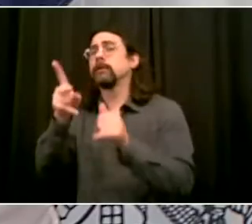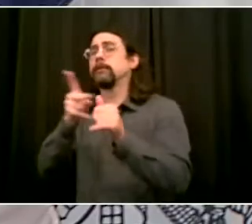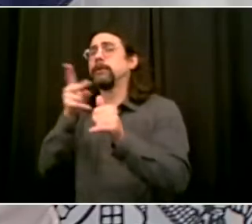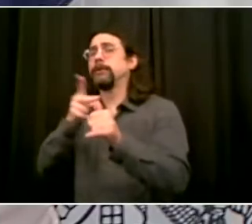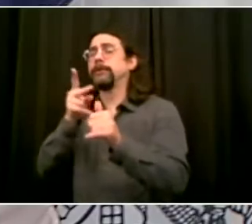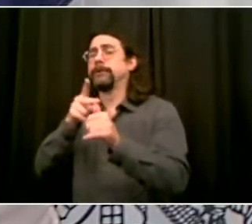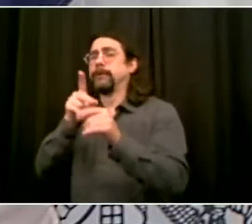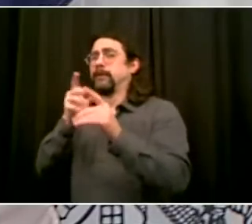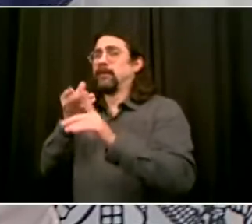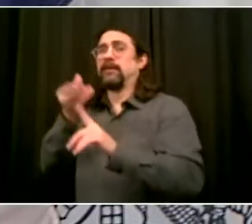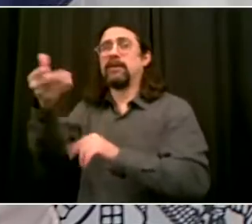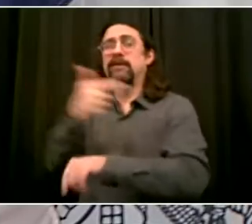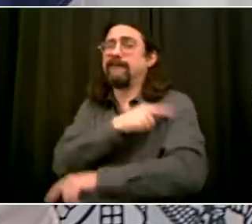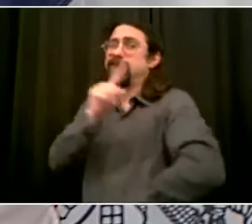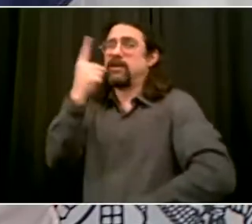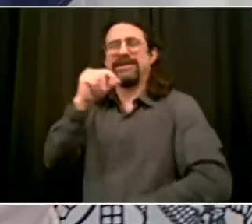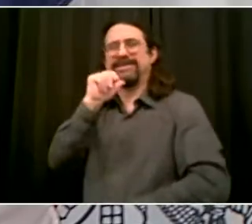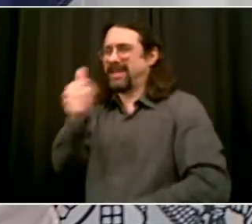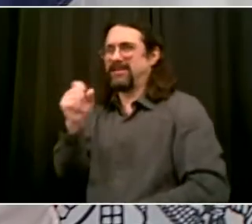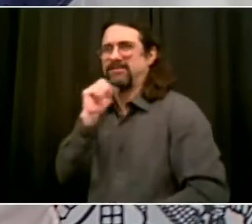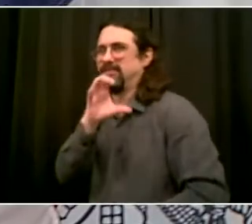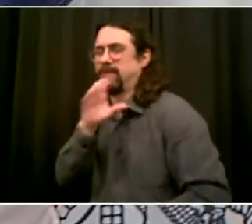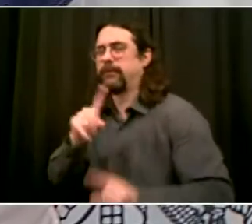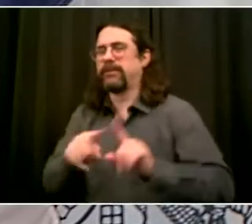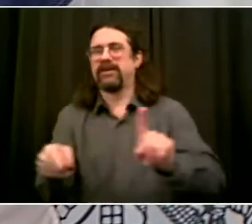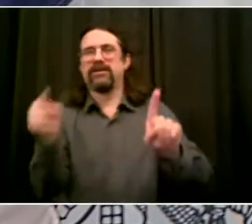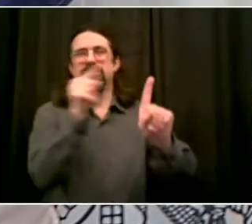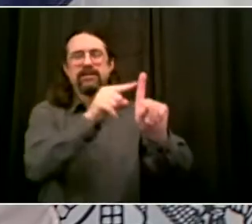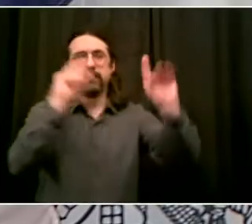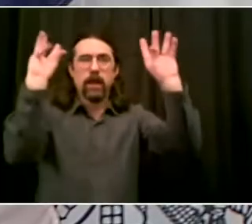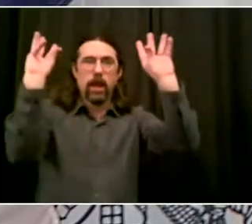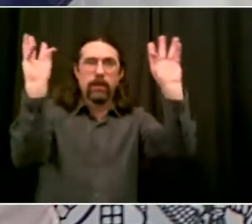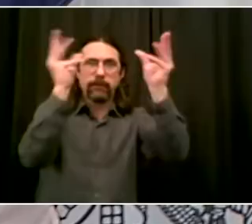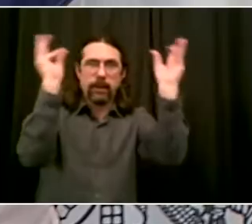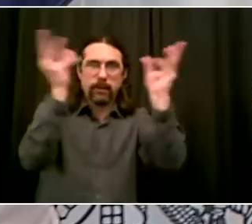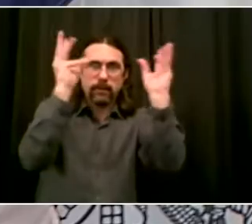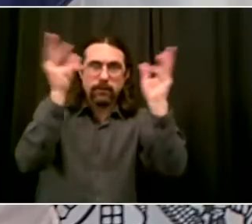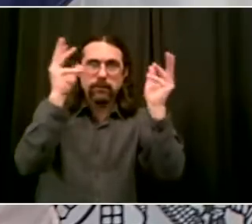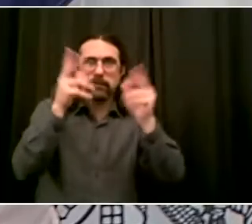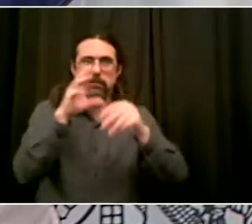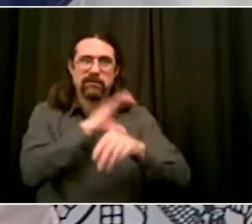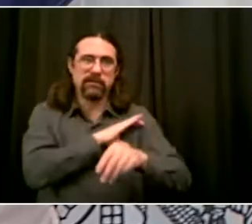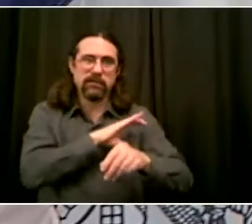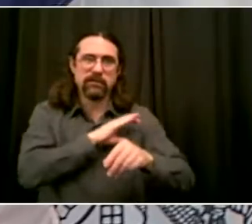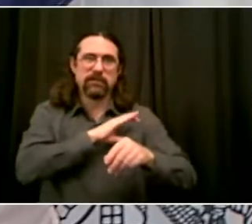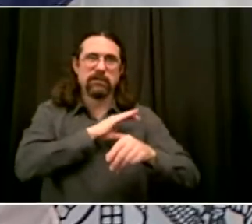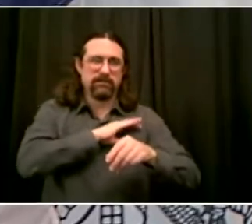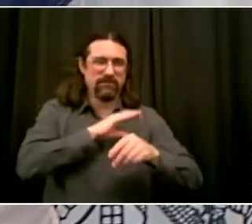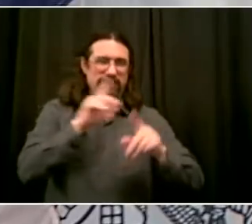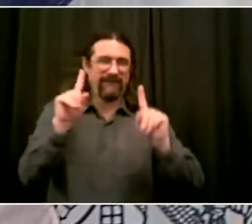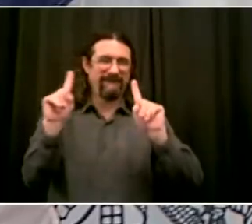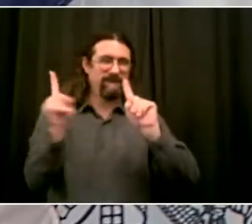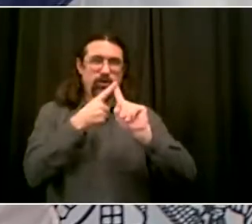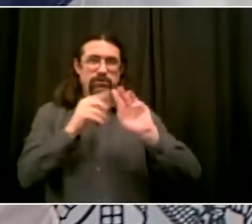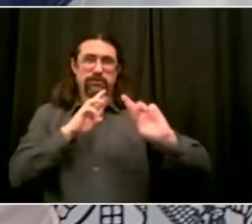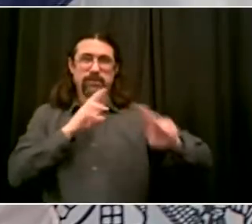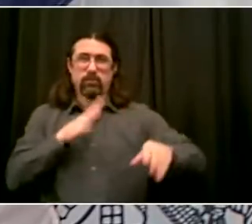ANSWER IS WE'RE GOGOING TO WORK CLOSELY WITH THE STATE. BOTH OF TTSEHO CATEGORIES ARE TE